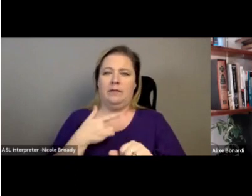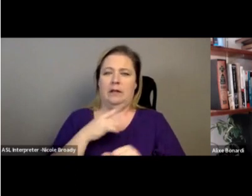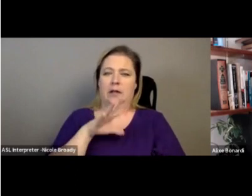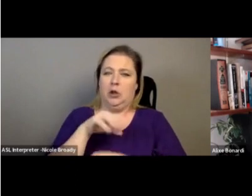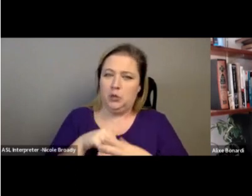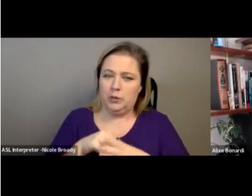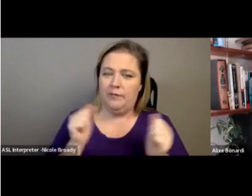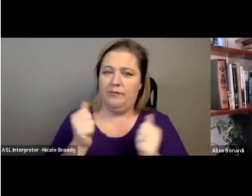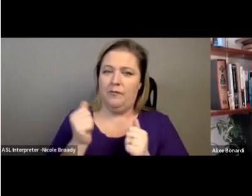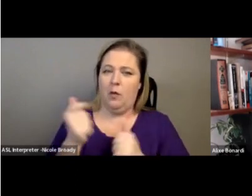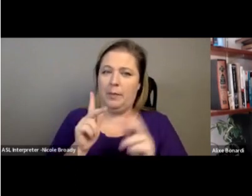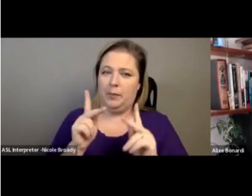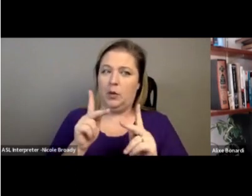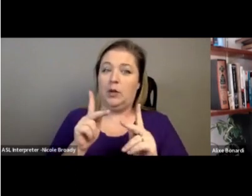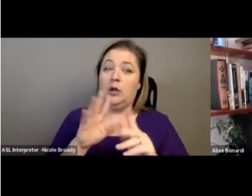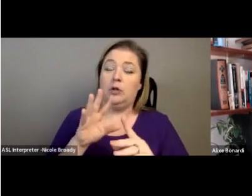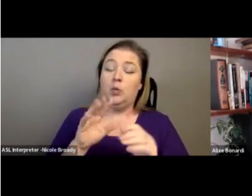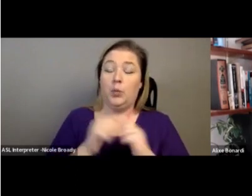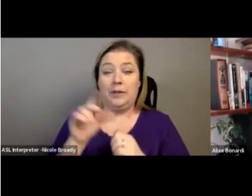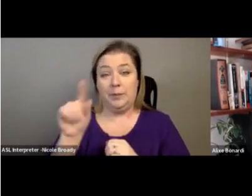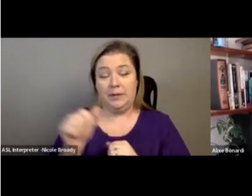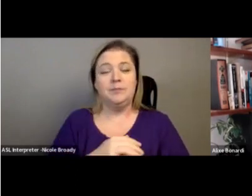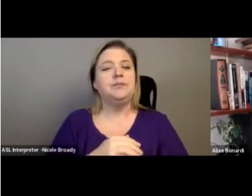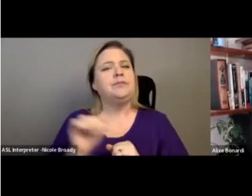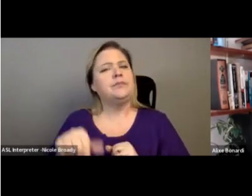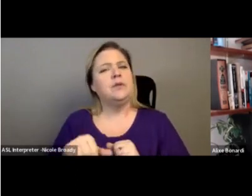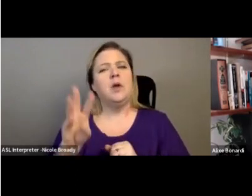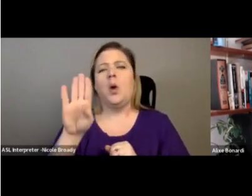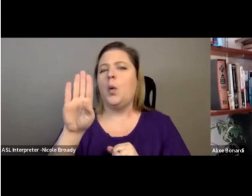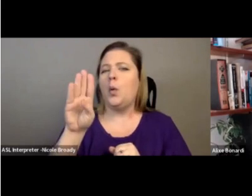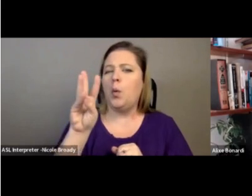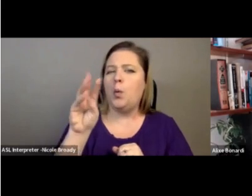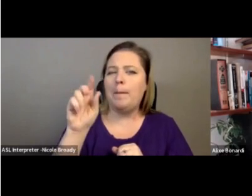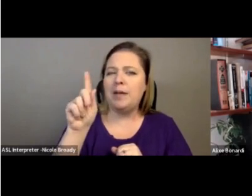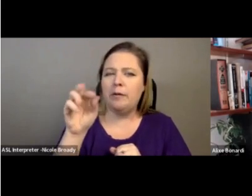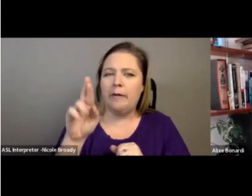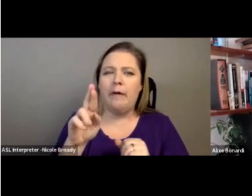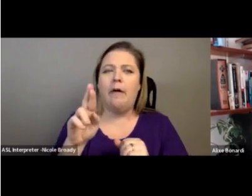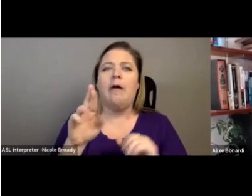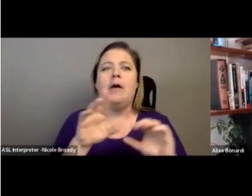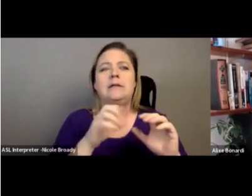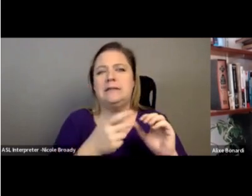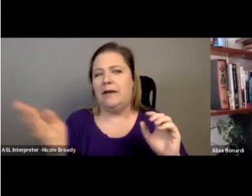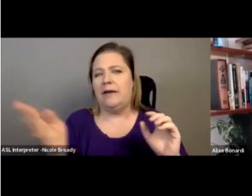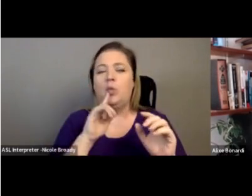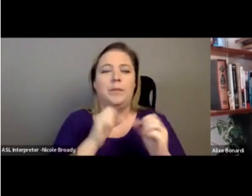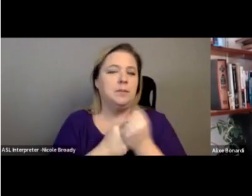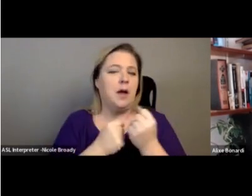people with disabilities. This webinar series is sponsored by the National Center on advancing Person Centered practices and